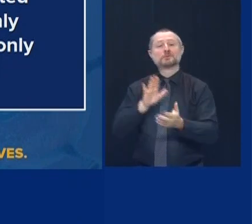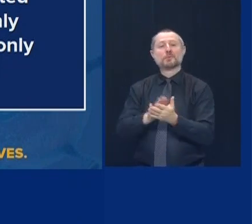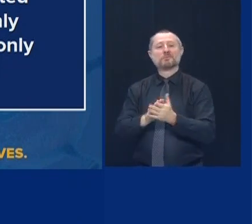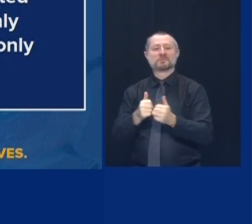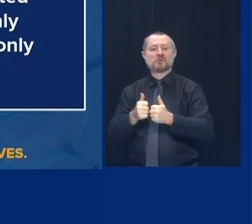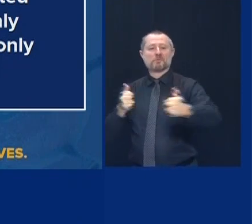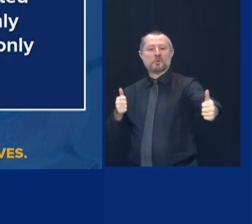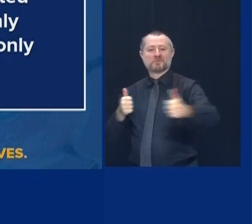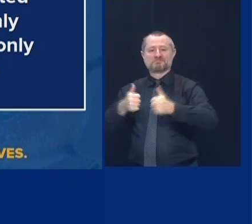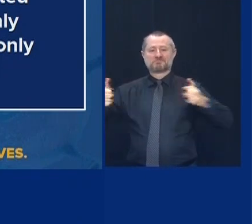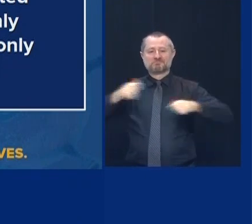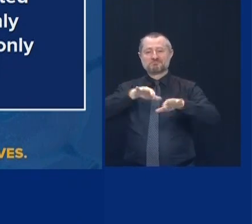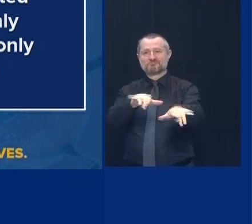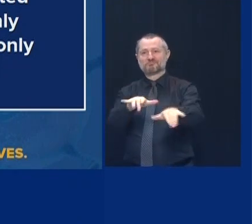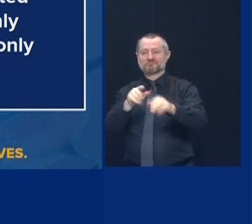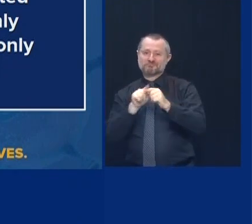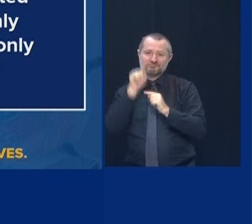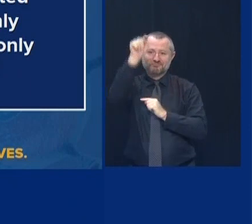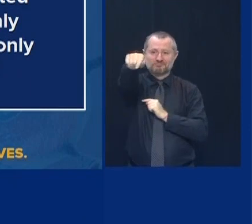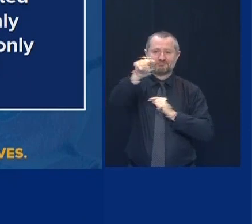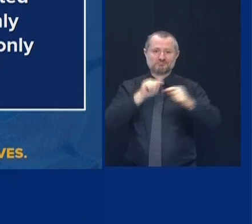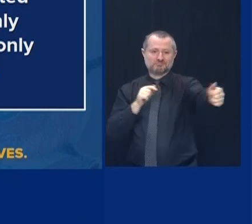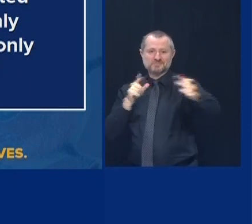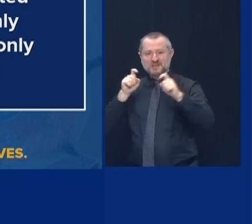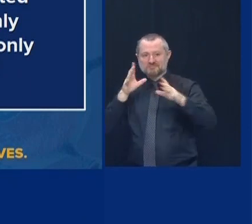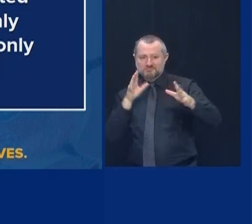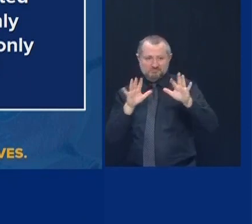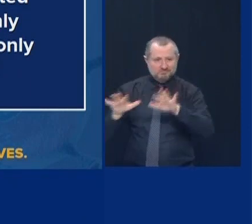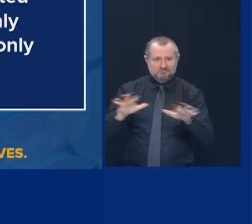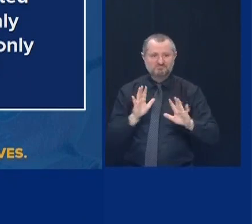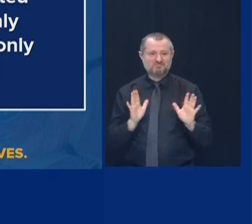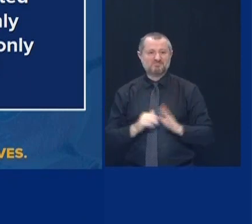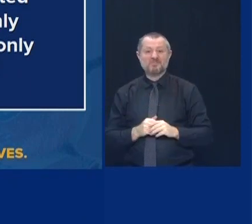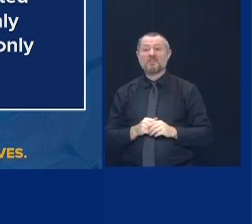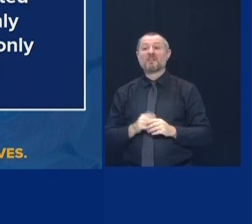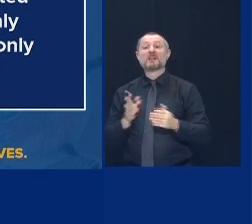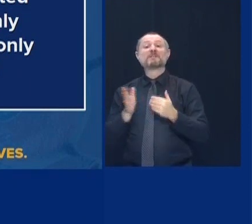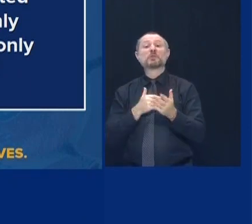BUSINESSES AND ESSENTIALS AND TAKE OUT ONLY. SCHOOLS, AGAIN WITH A TAKE-OUT